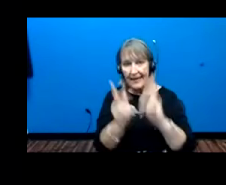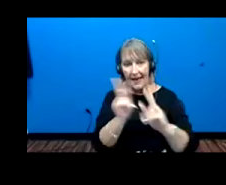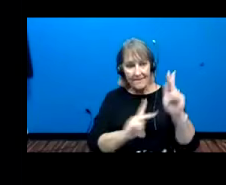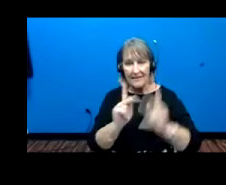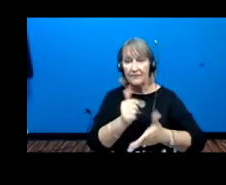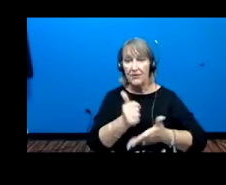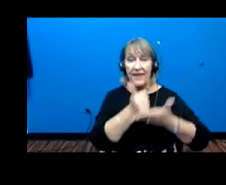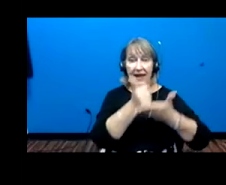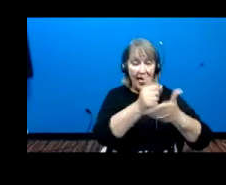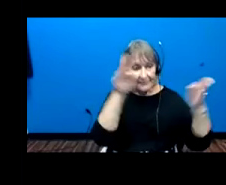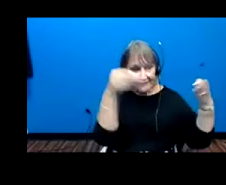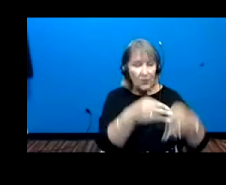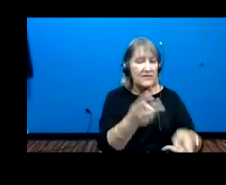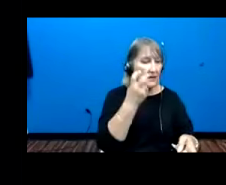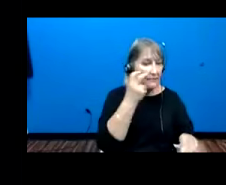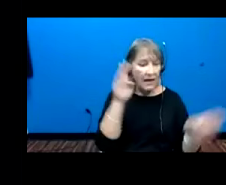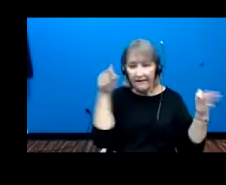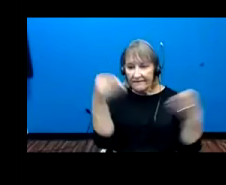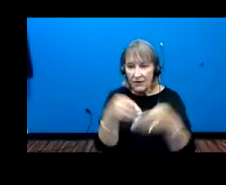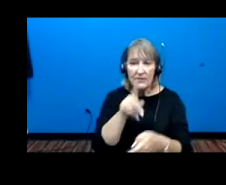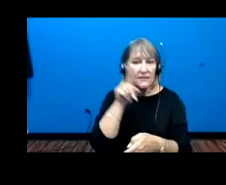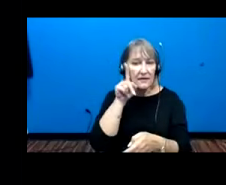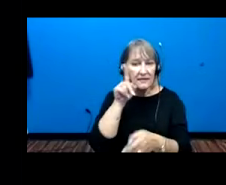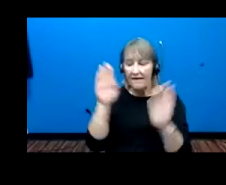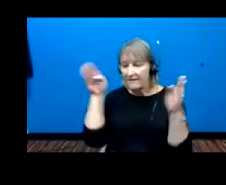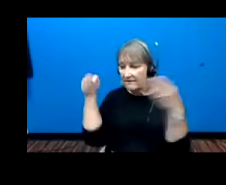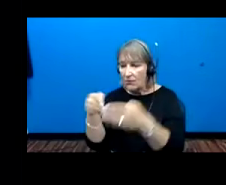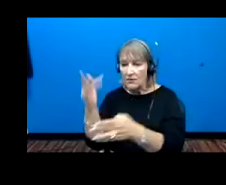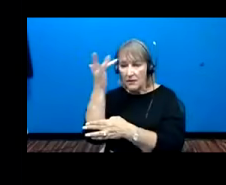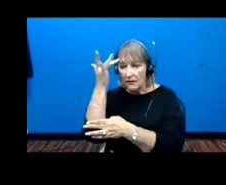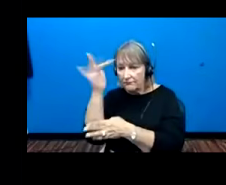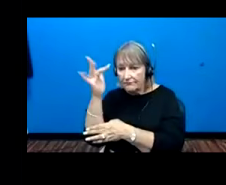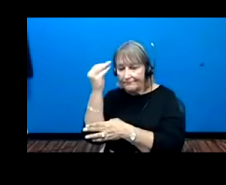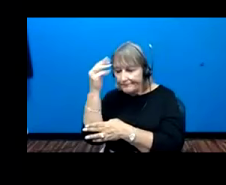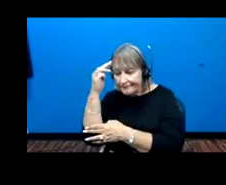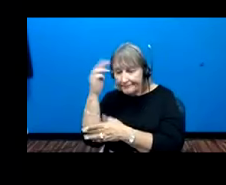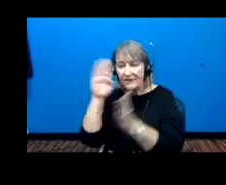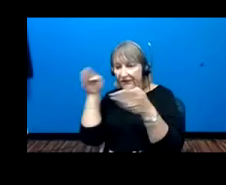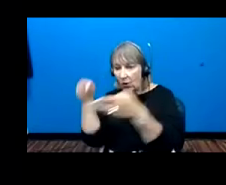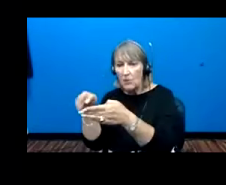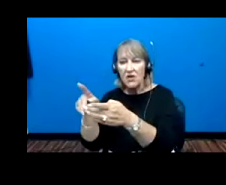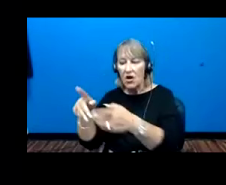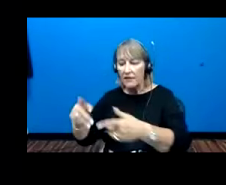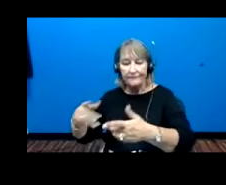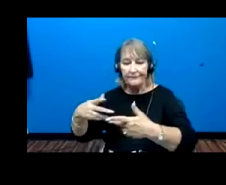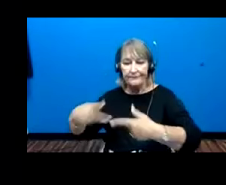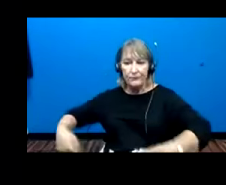that Carolyn and I have been talking to you about this little bit of time with all of you. We're capitalizing on existing channels